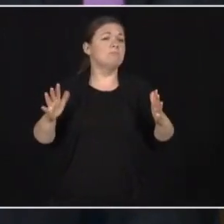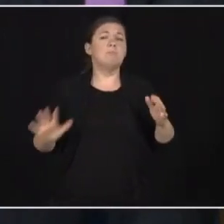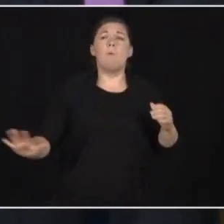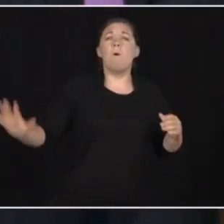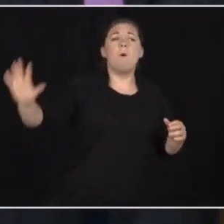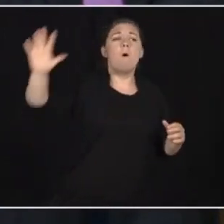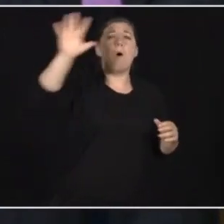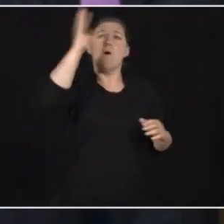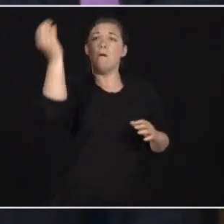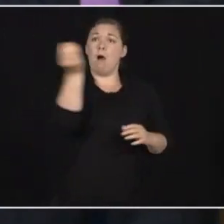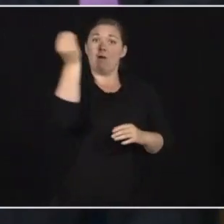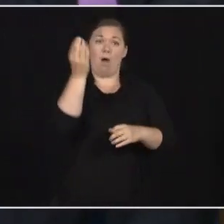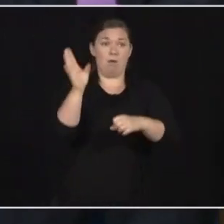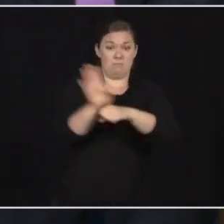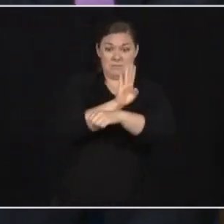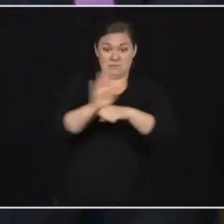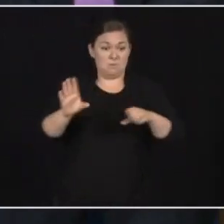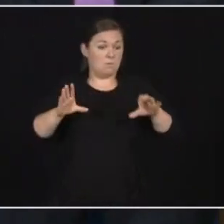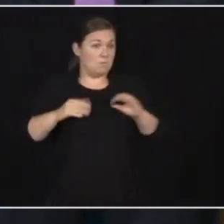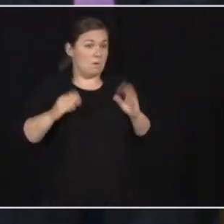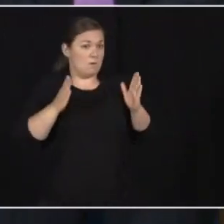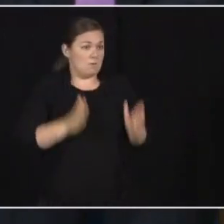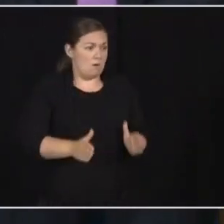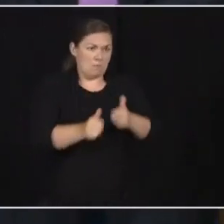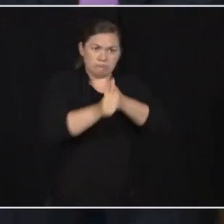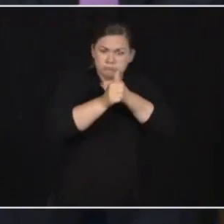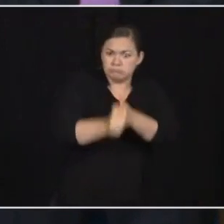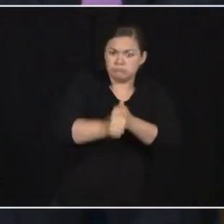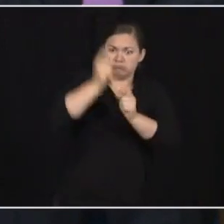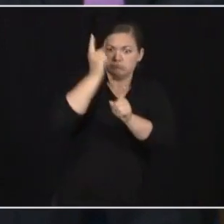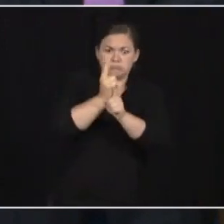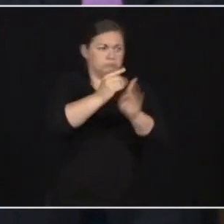Across our province business owners are doing the right thing.